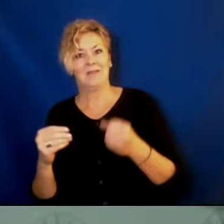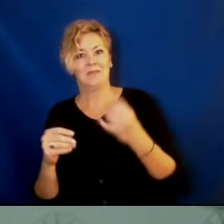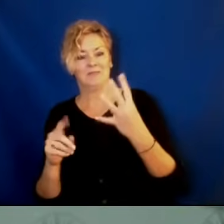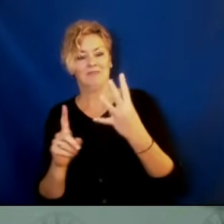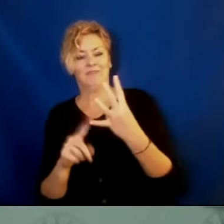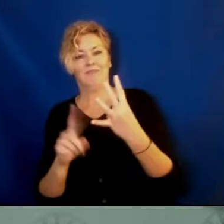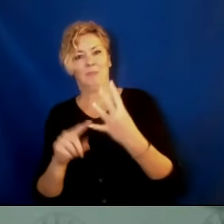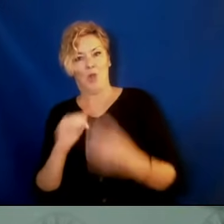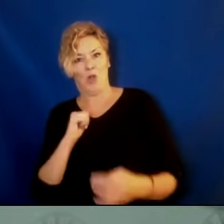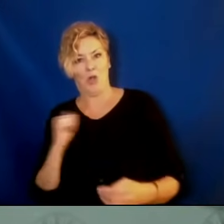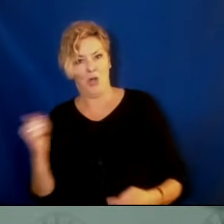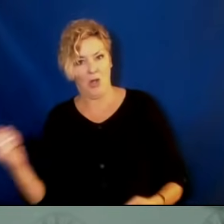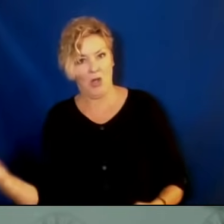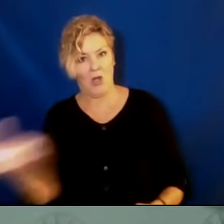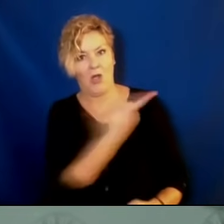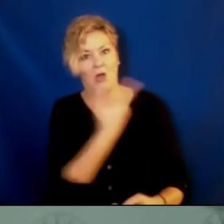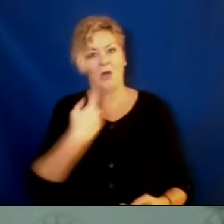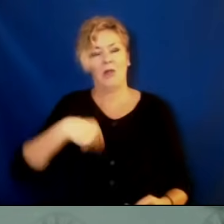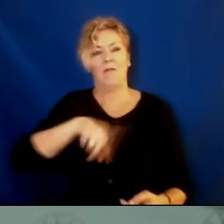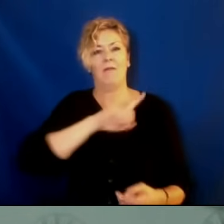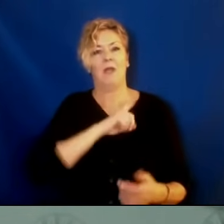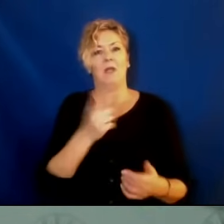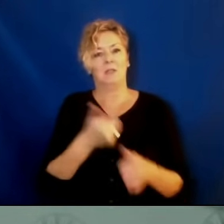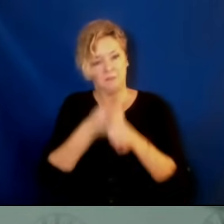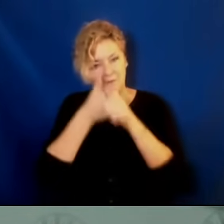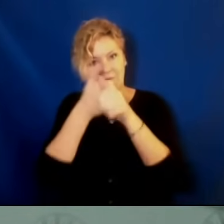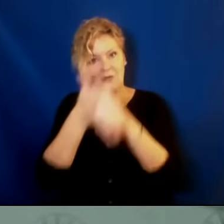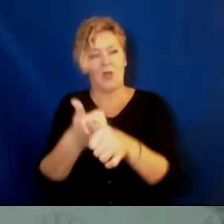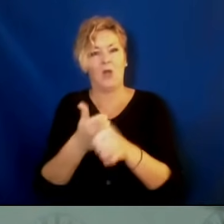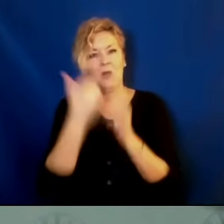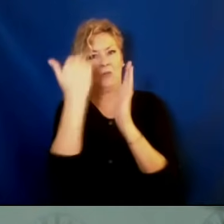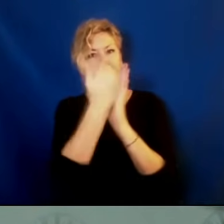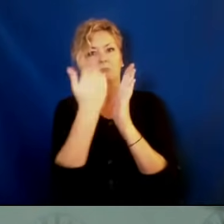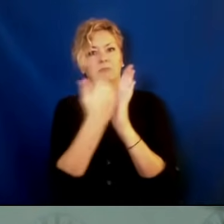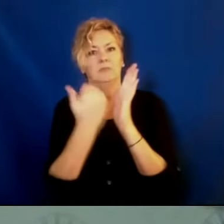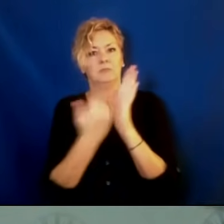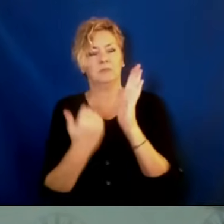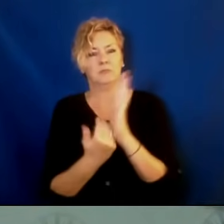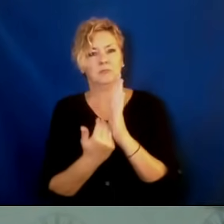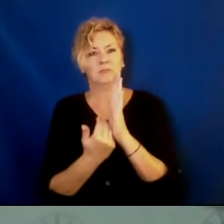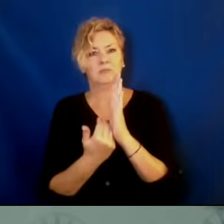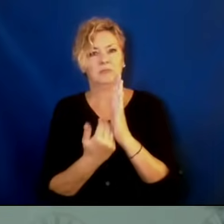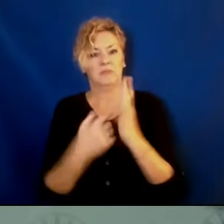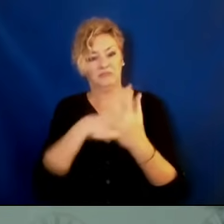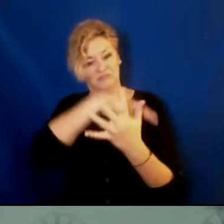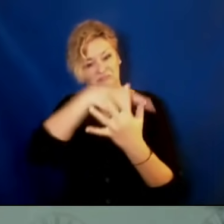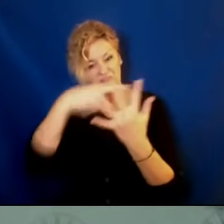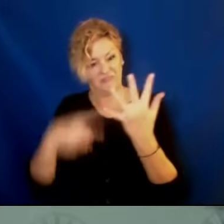and minimizing deaths is monitoring those indicators as well and looking at how we are managing this pandemic.